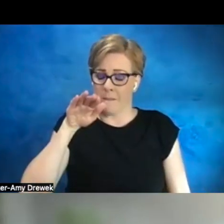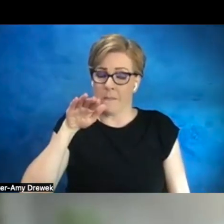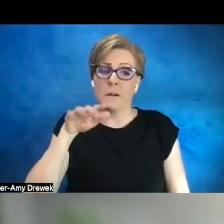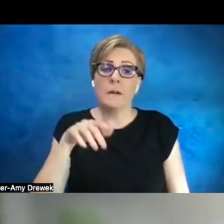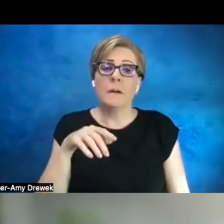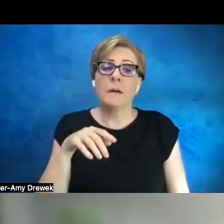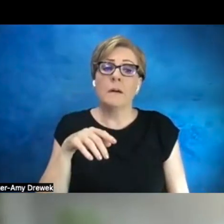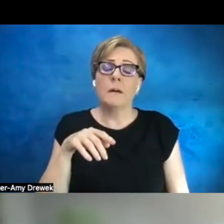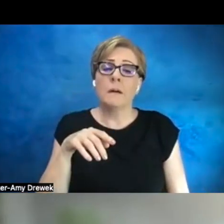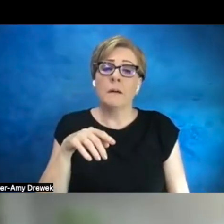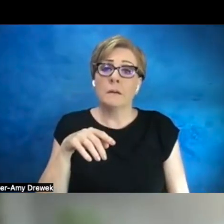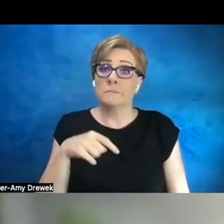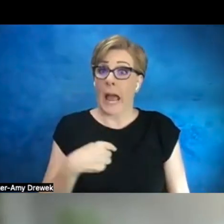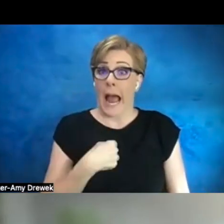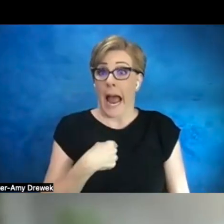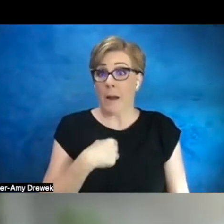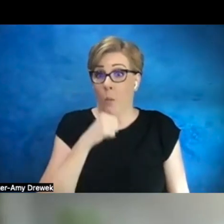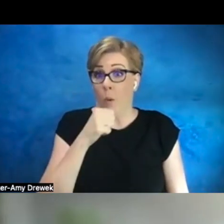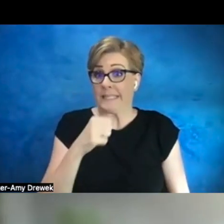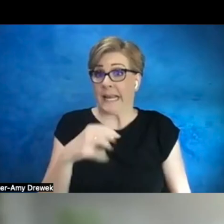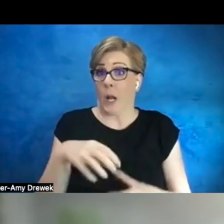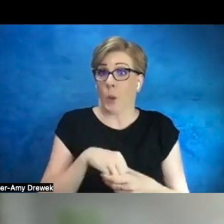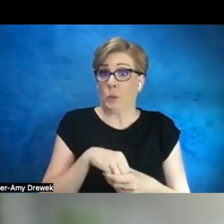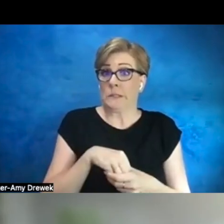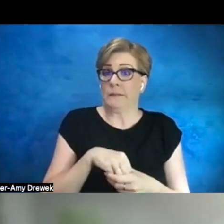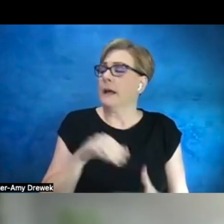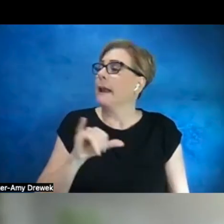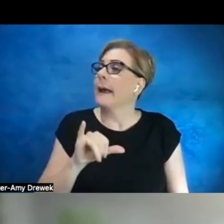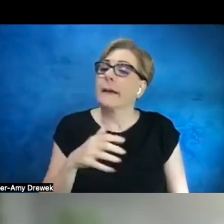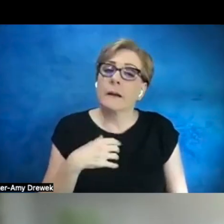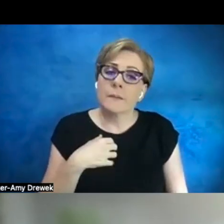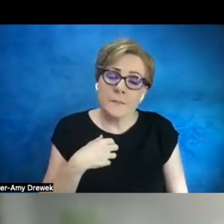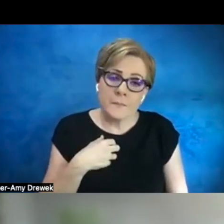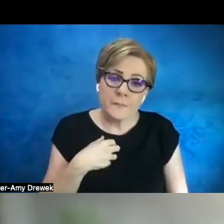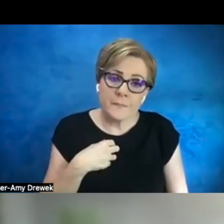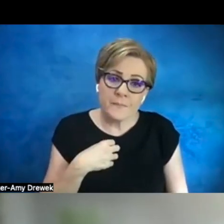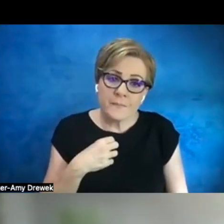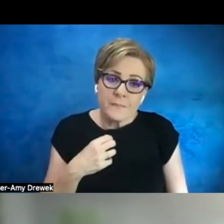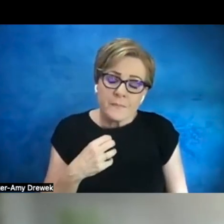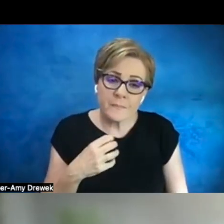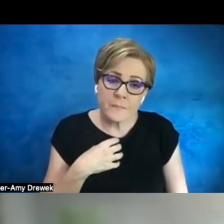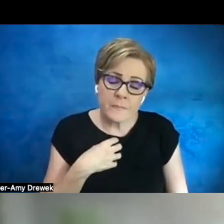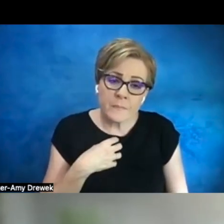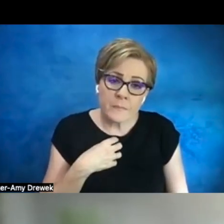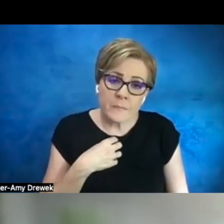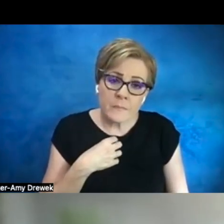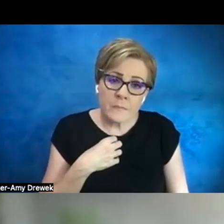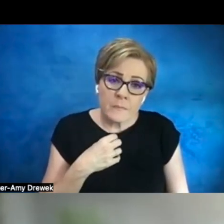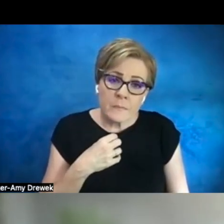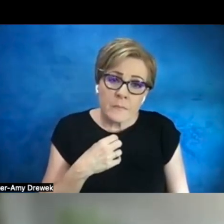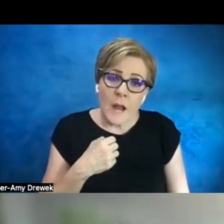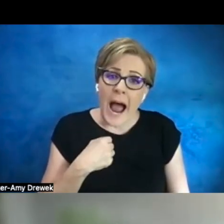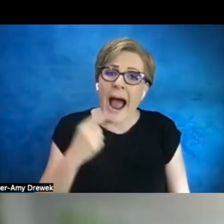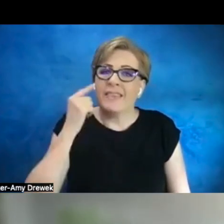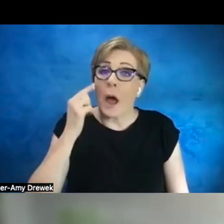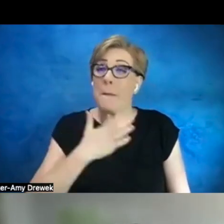I wasn't inclusive! Like, I thought my little piece of the disability world was just fine.